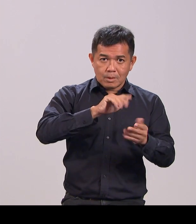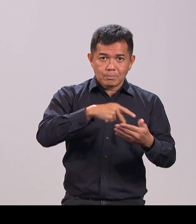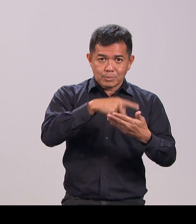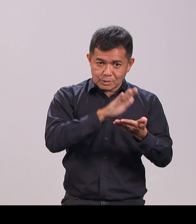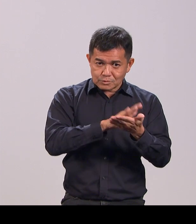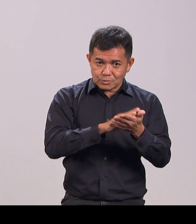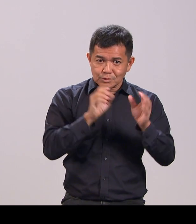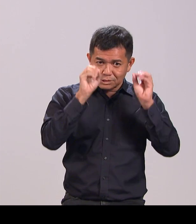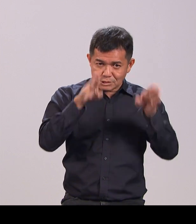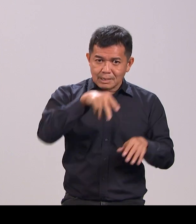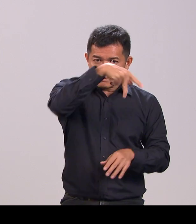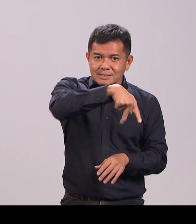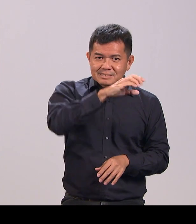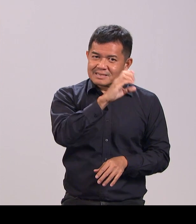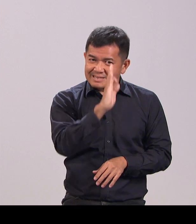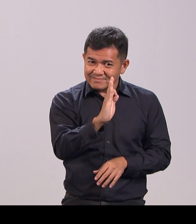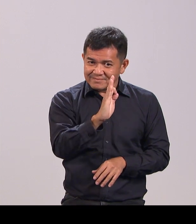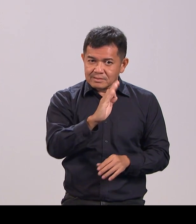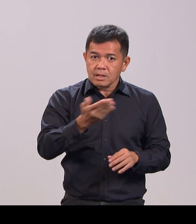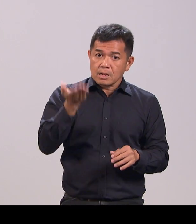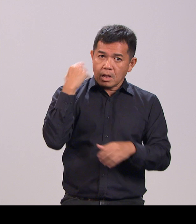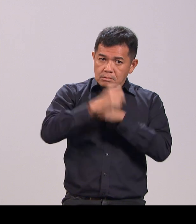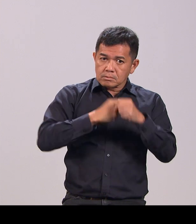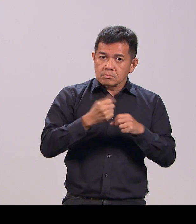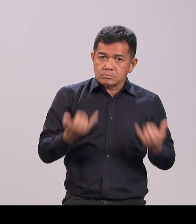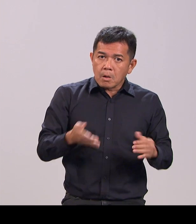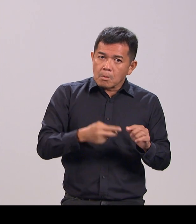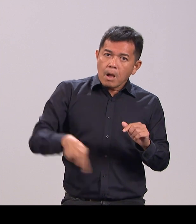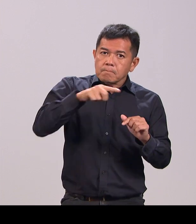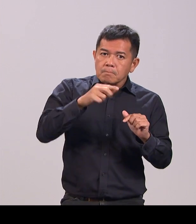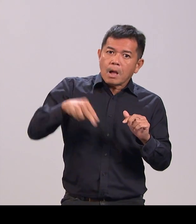Now, she is a Senior Teacher and she has taken up the SkillsFuture Study Award,